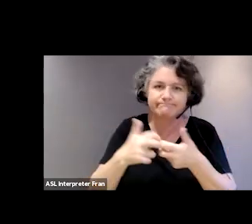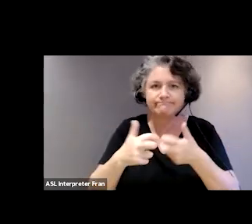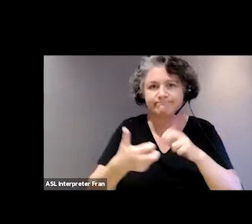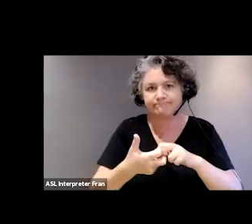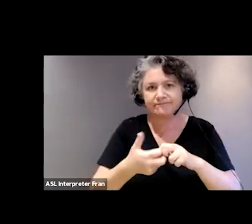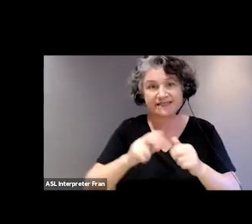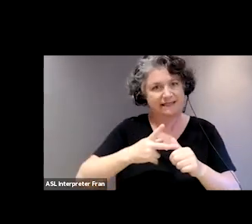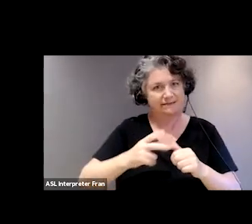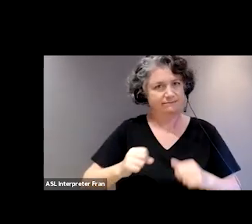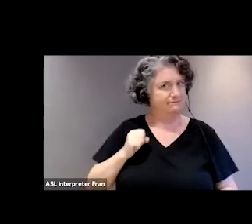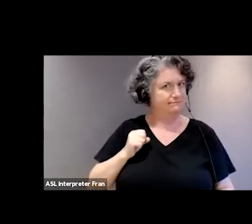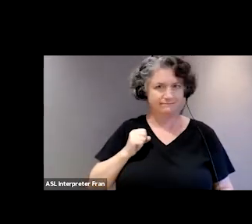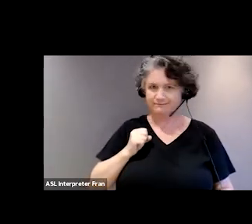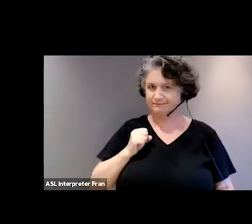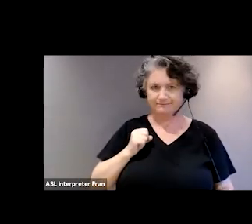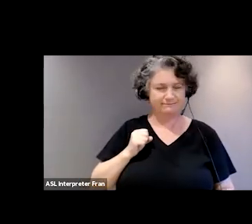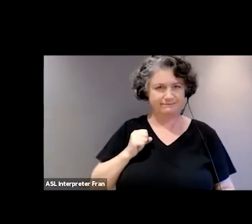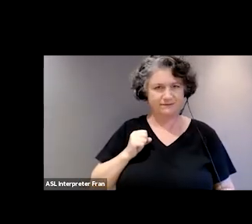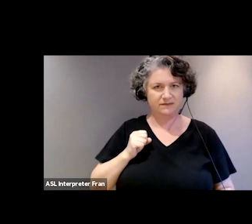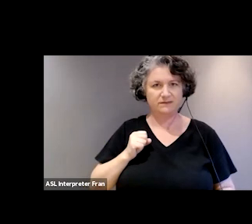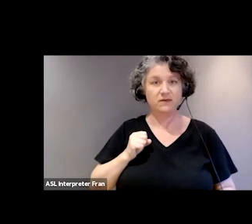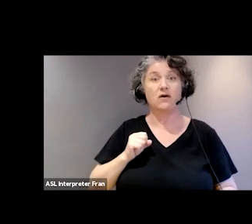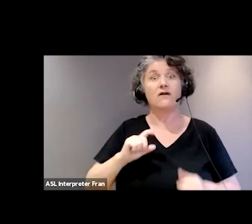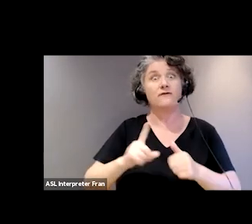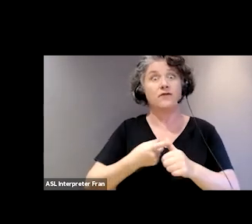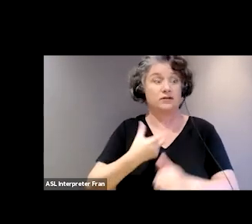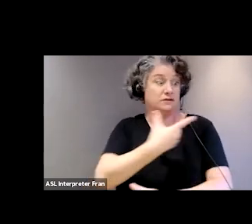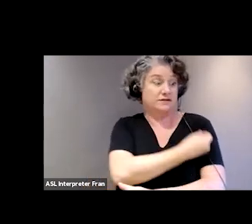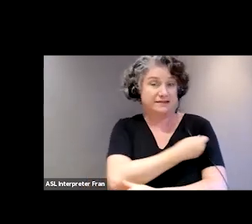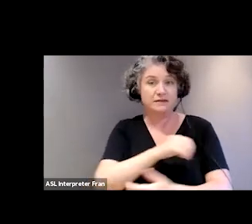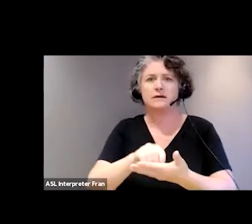hearing for for about six months or beyond . It has been an ongoing issue and a significant